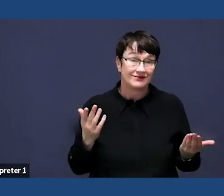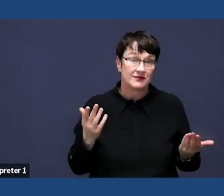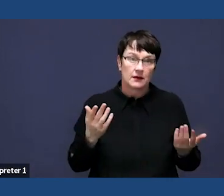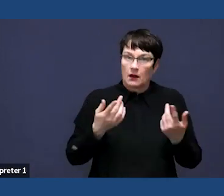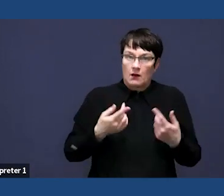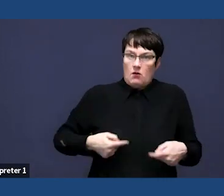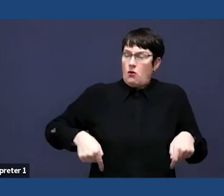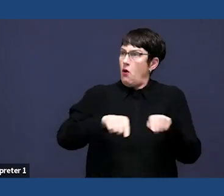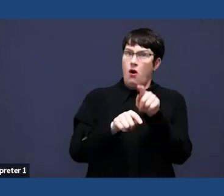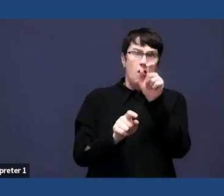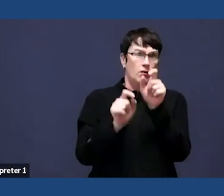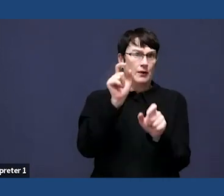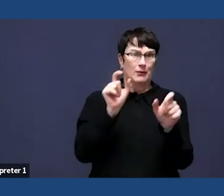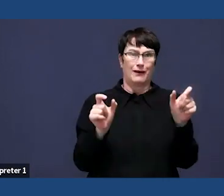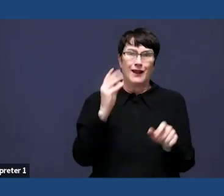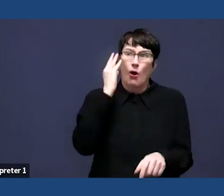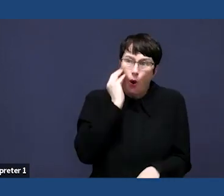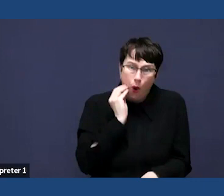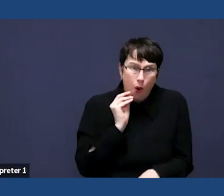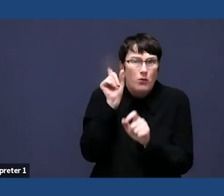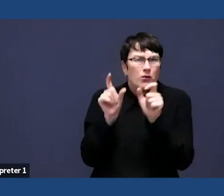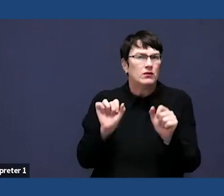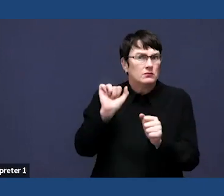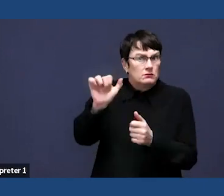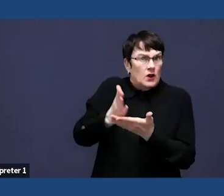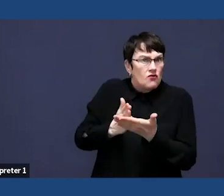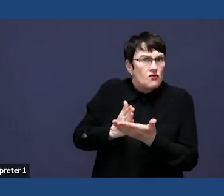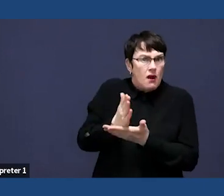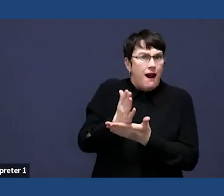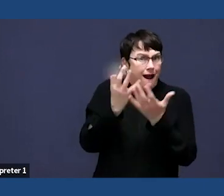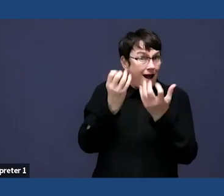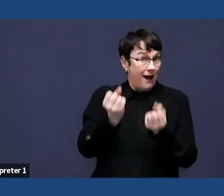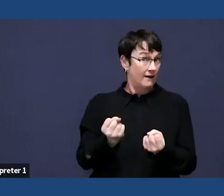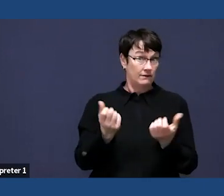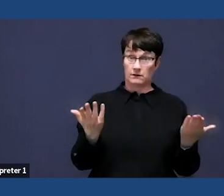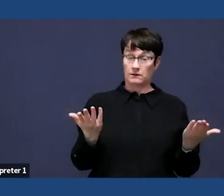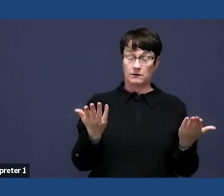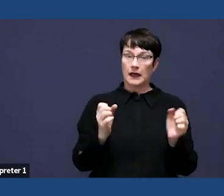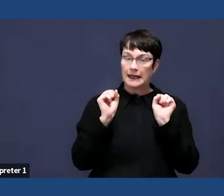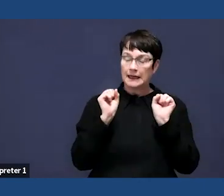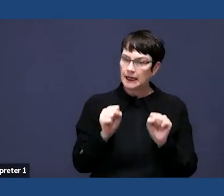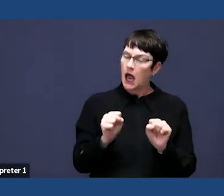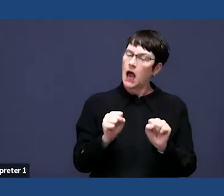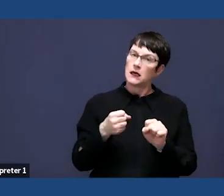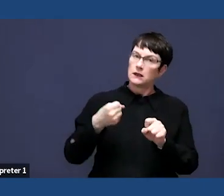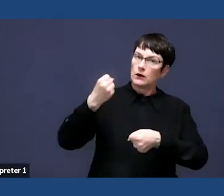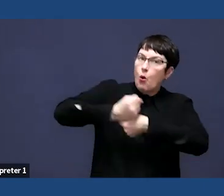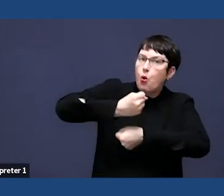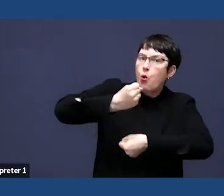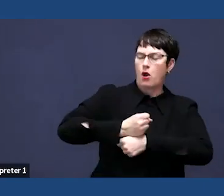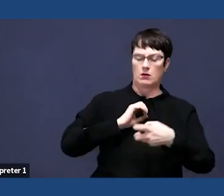And they have the right to contribute. They have the right to benefit and they have the right to contribute.